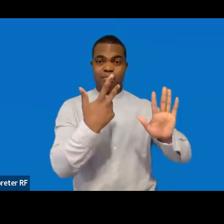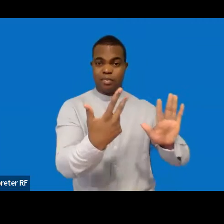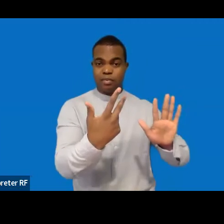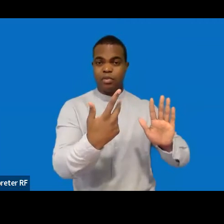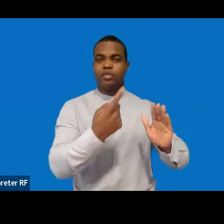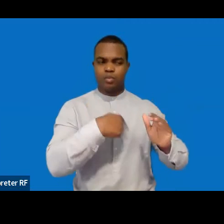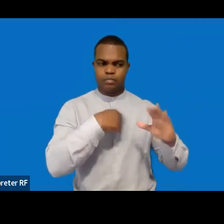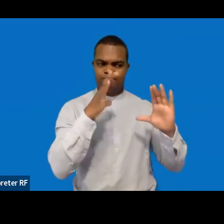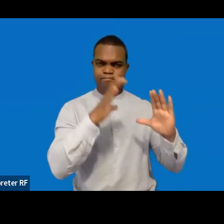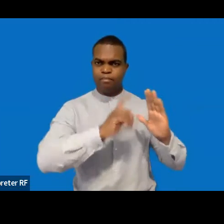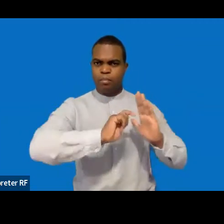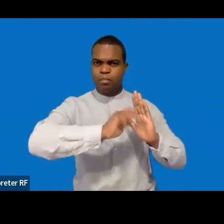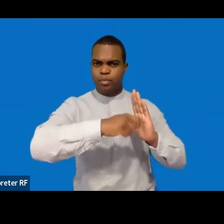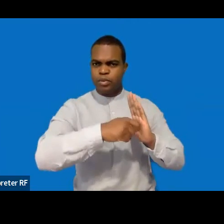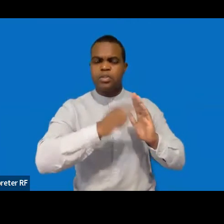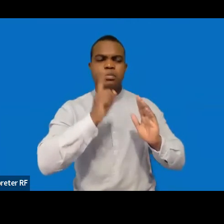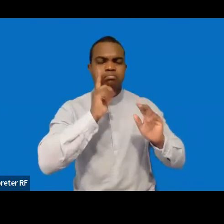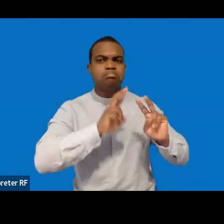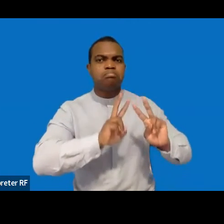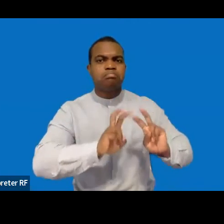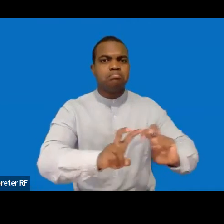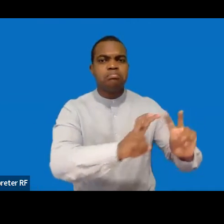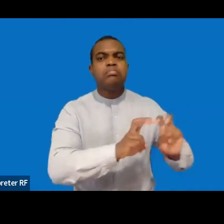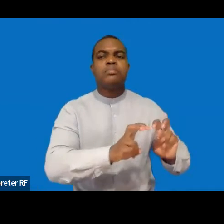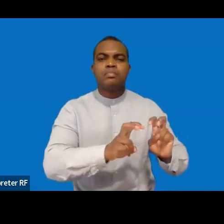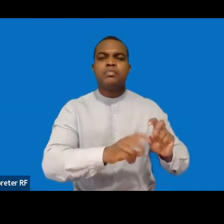Italy, Malta, Romania and Slovenia.